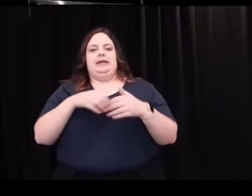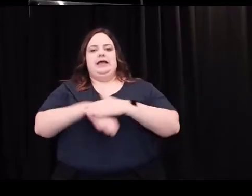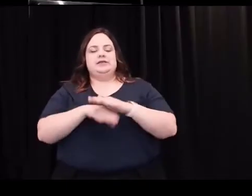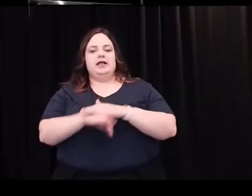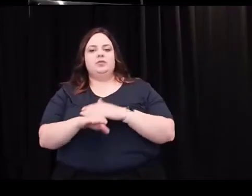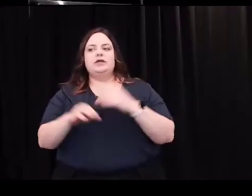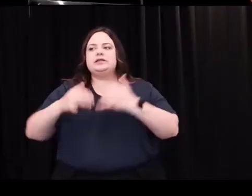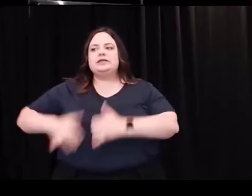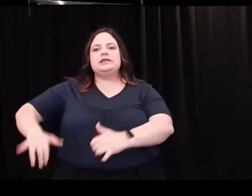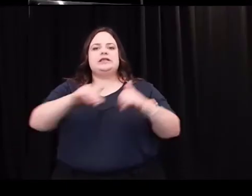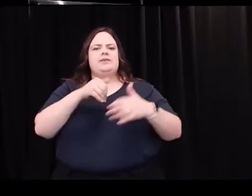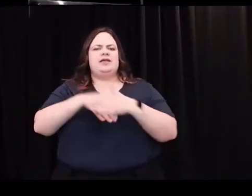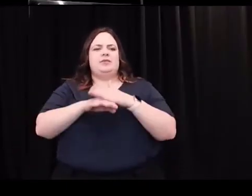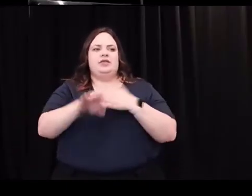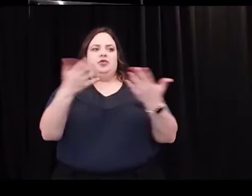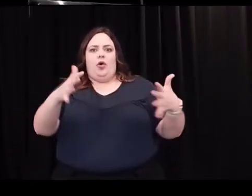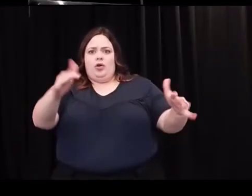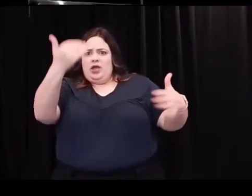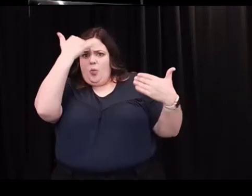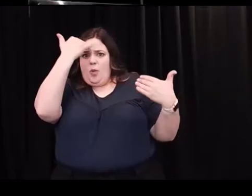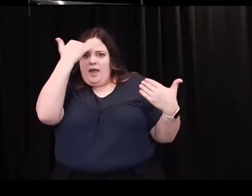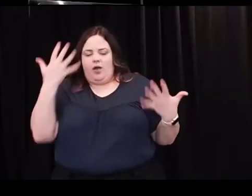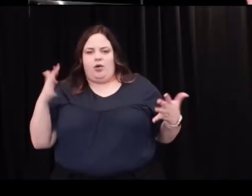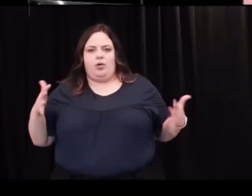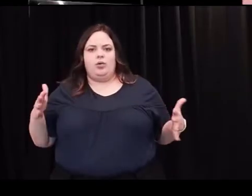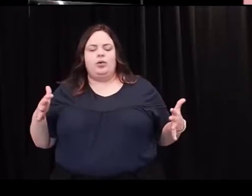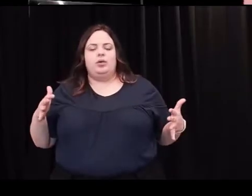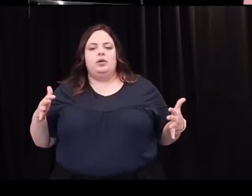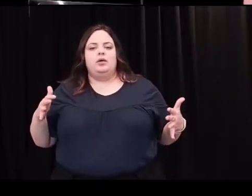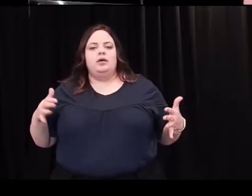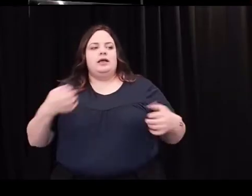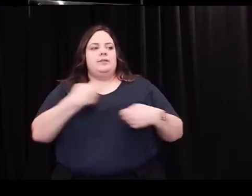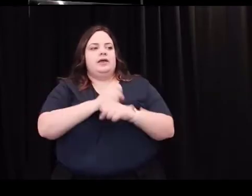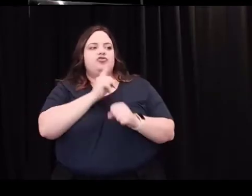accessibility that you're already aware of, right? Which is making sure everything has good labels,